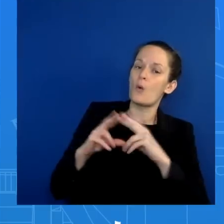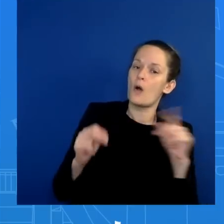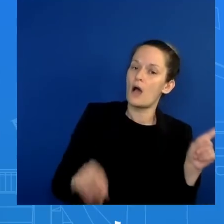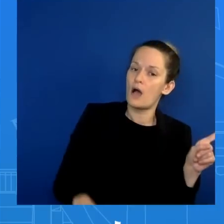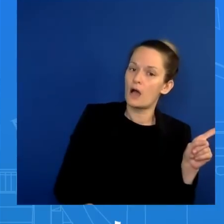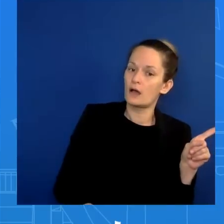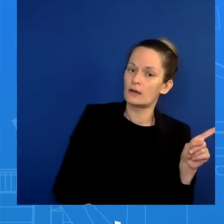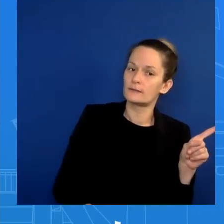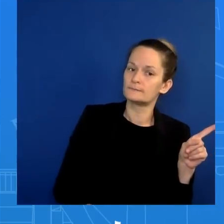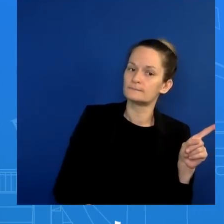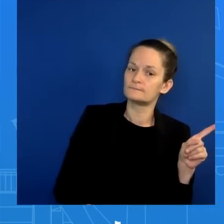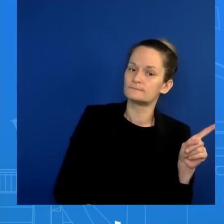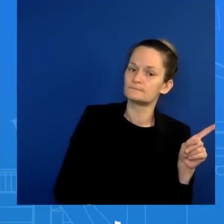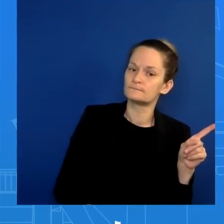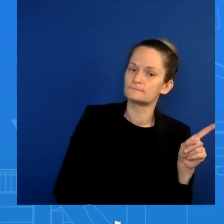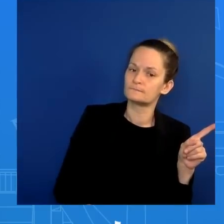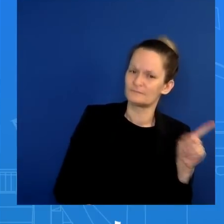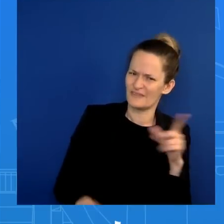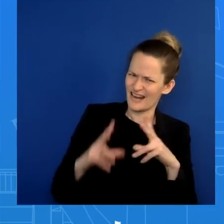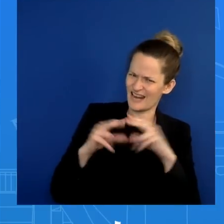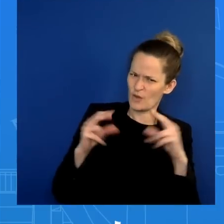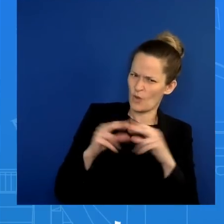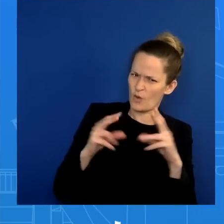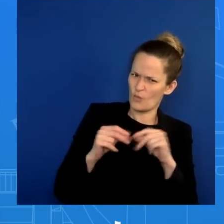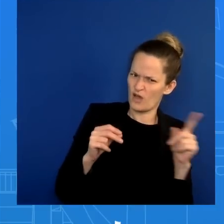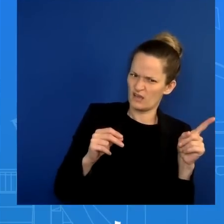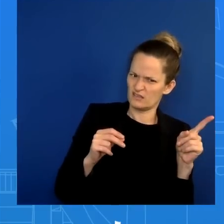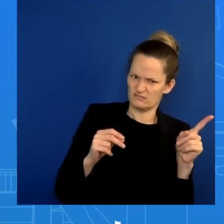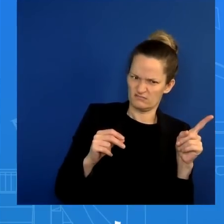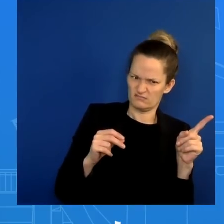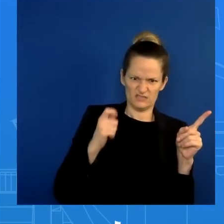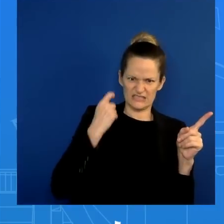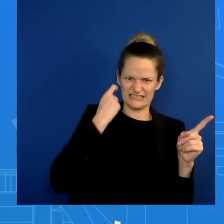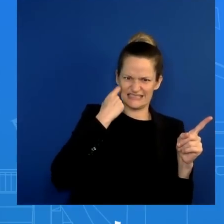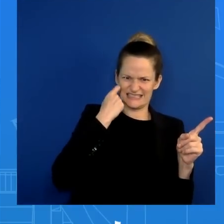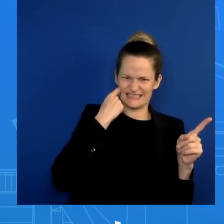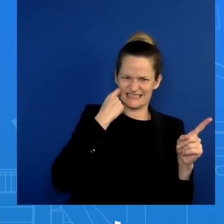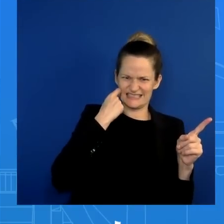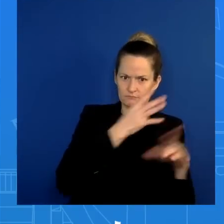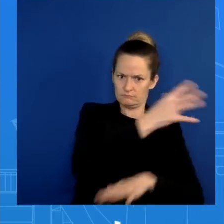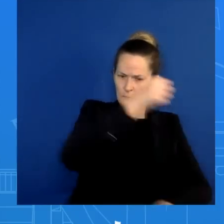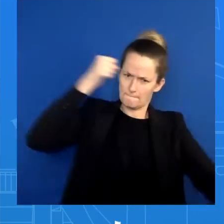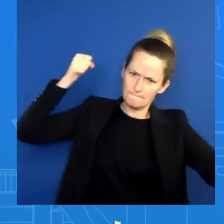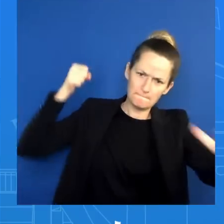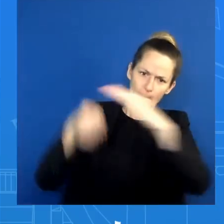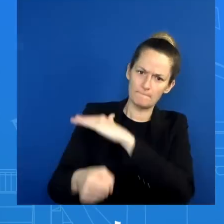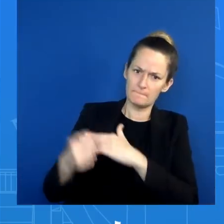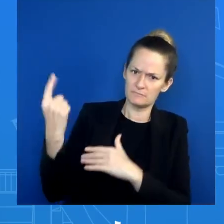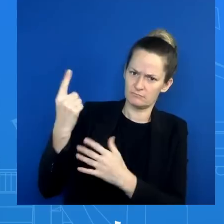They're shutting down Catholic media outlets. I'm sure the White House is aware of this, the latest persecution of Catholics there in Nicaragua.